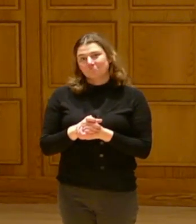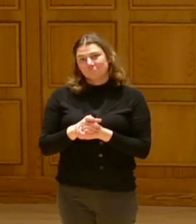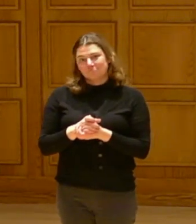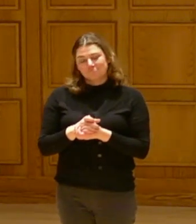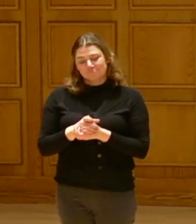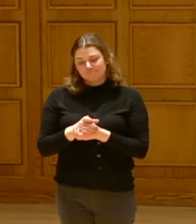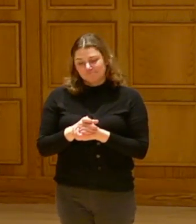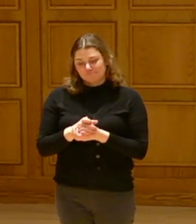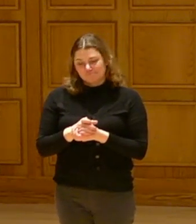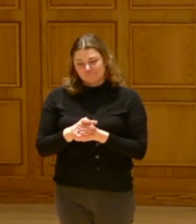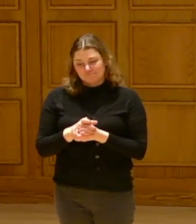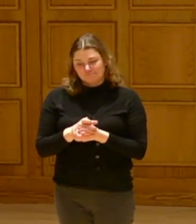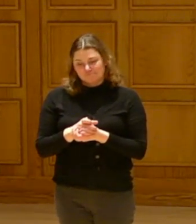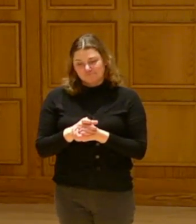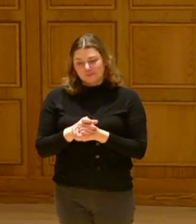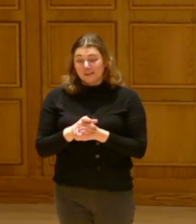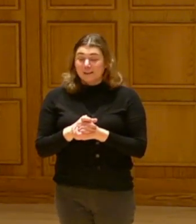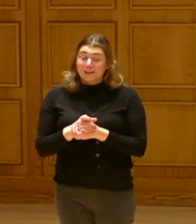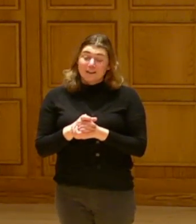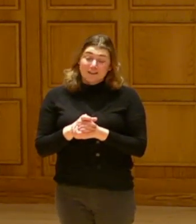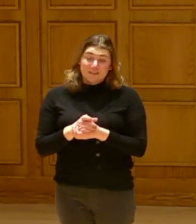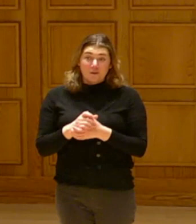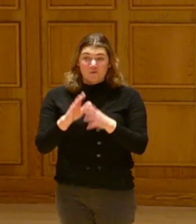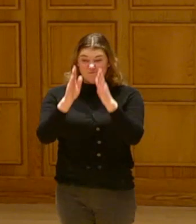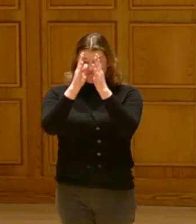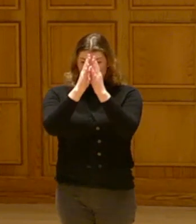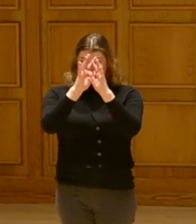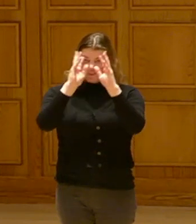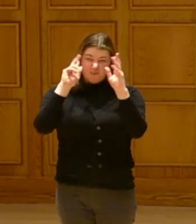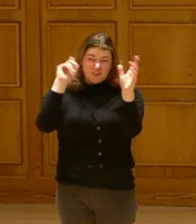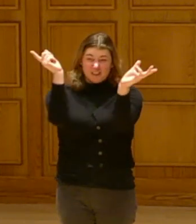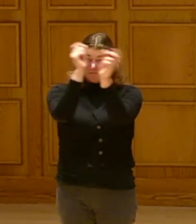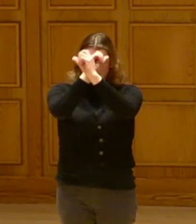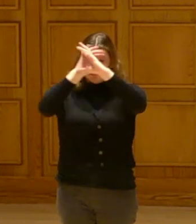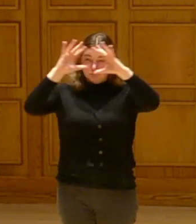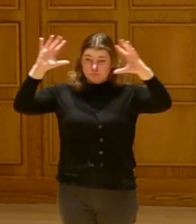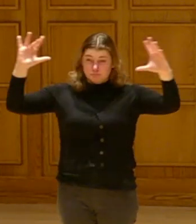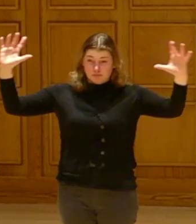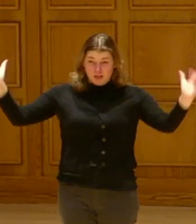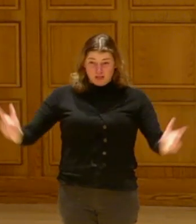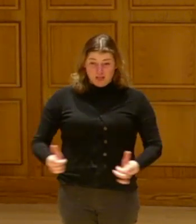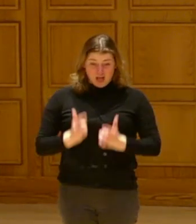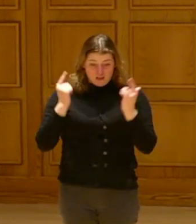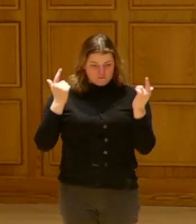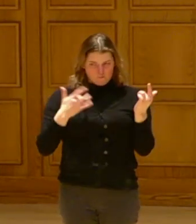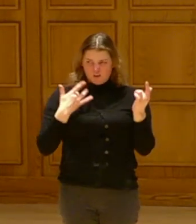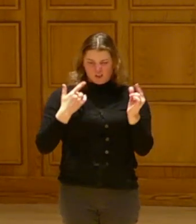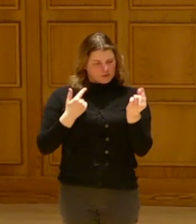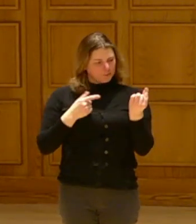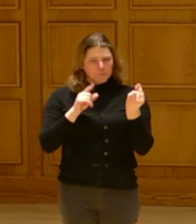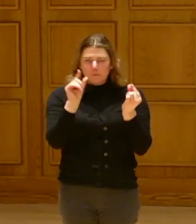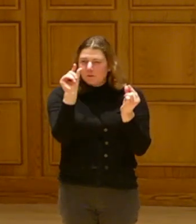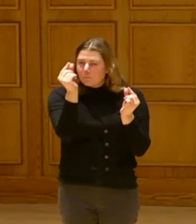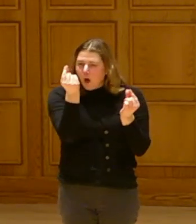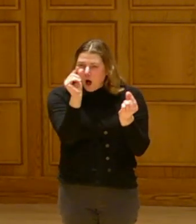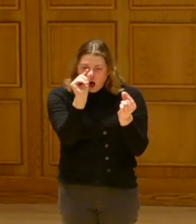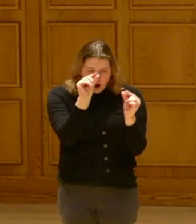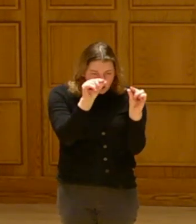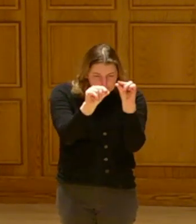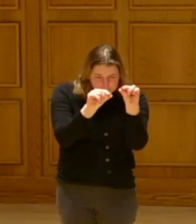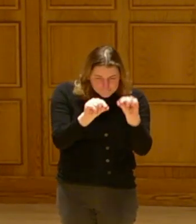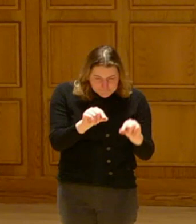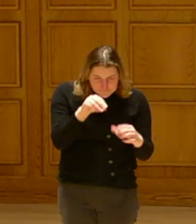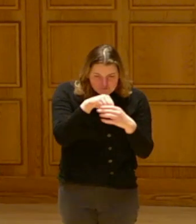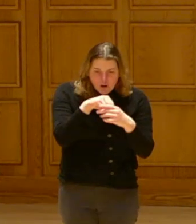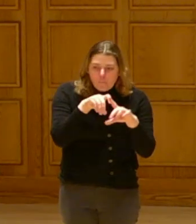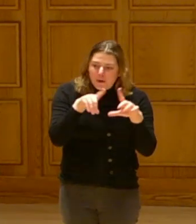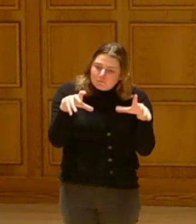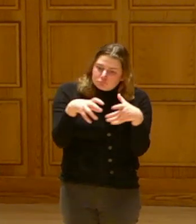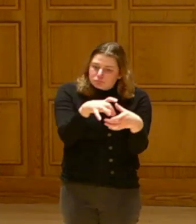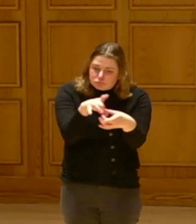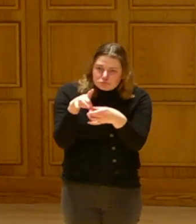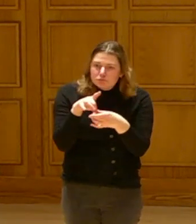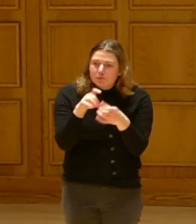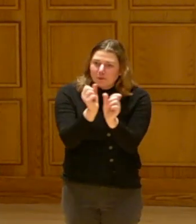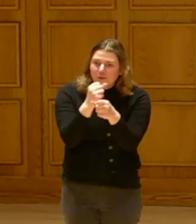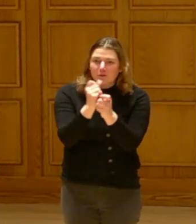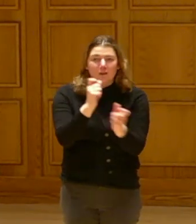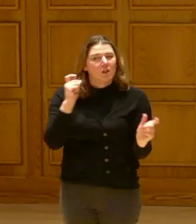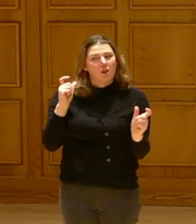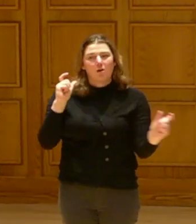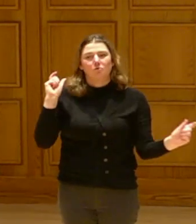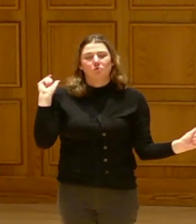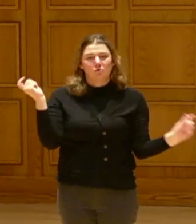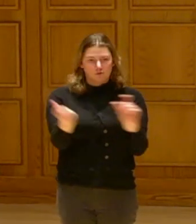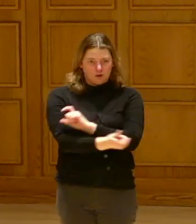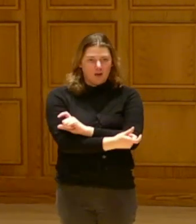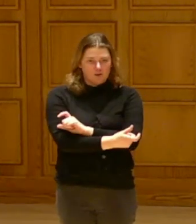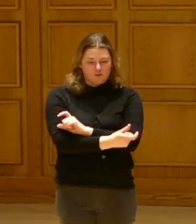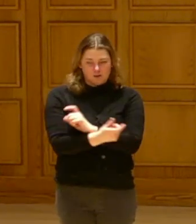It is remembering that we are all -- we are small on the spectrum of